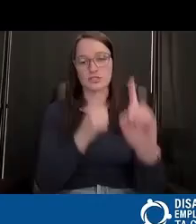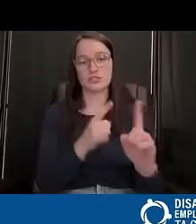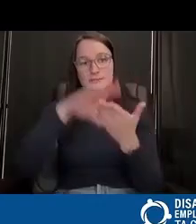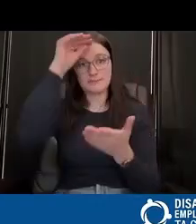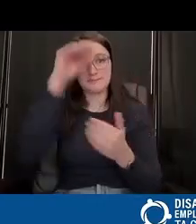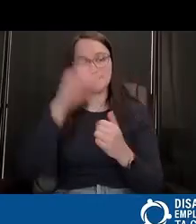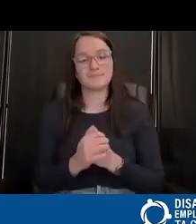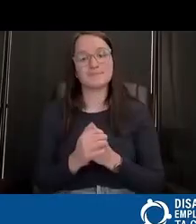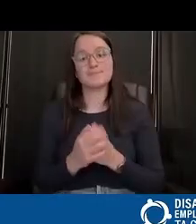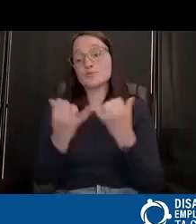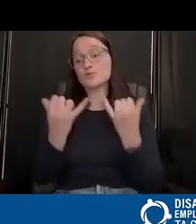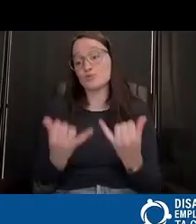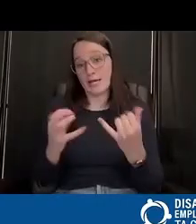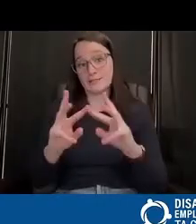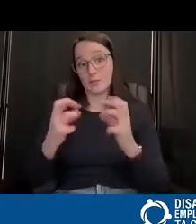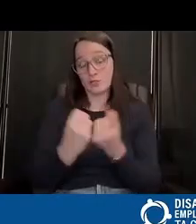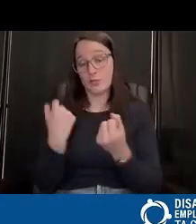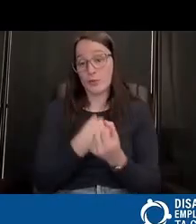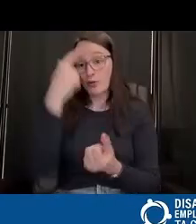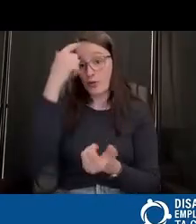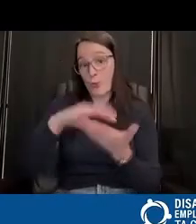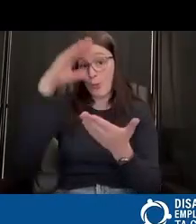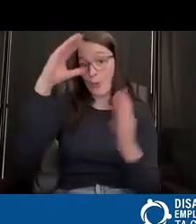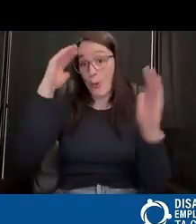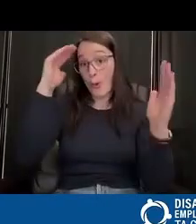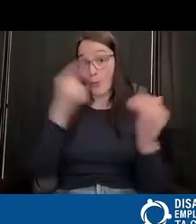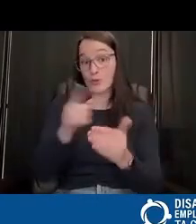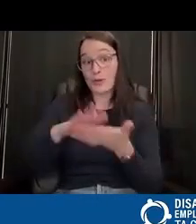um you take away from today's event. We really want you to understand some steps for you know